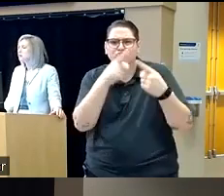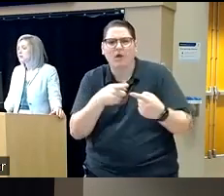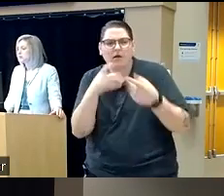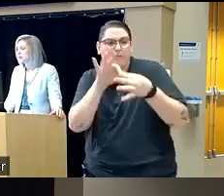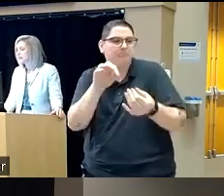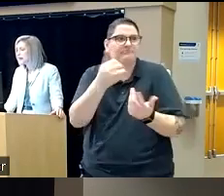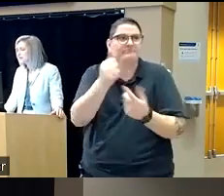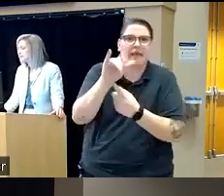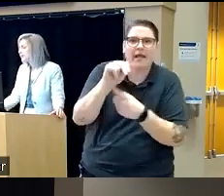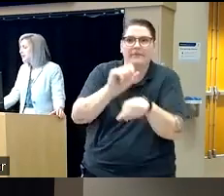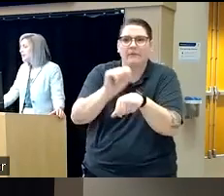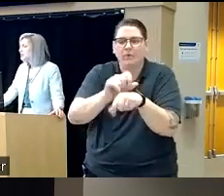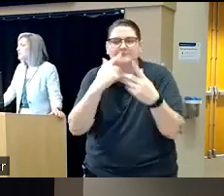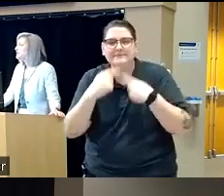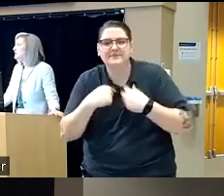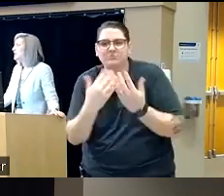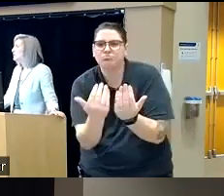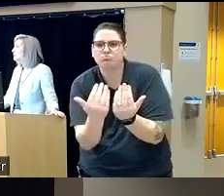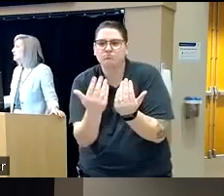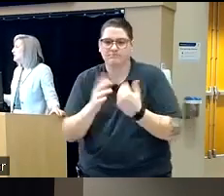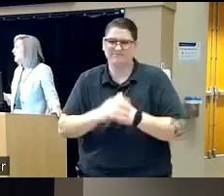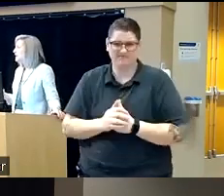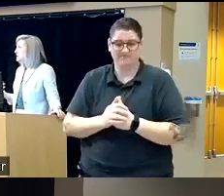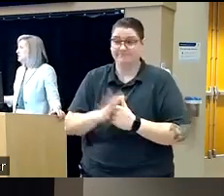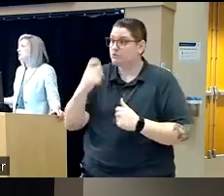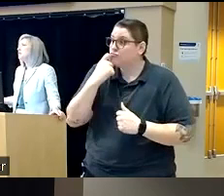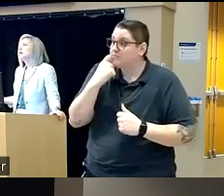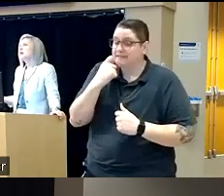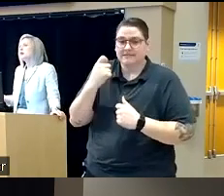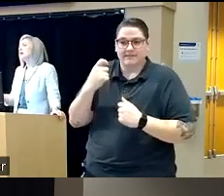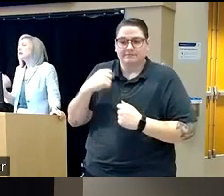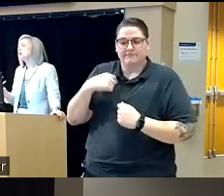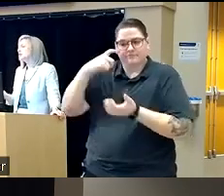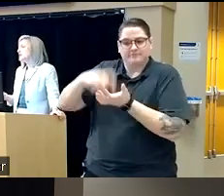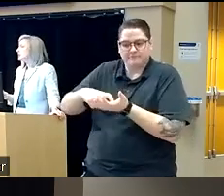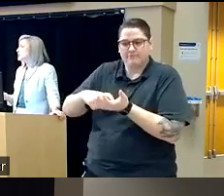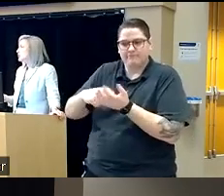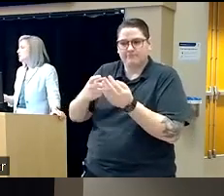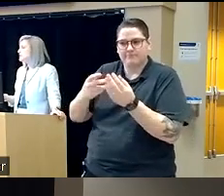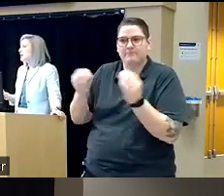comes to administrative tasks just recently I've been Fielding additional or increasing concerns